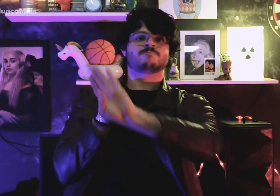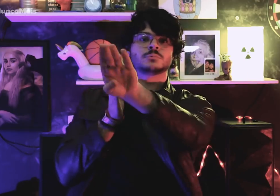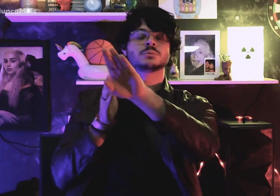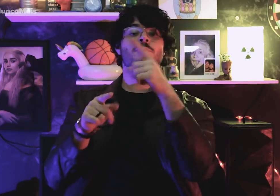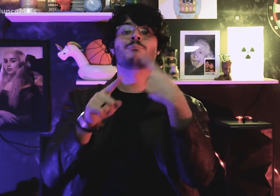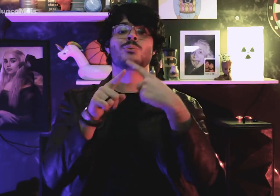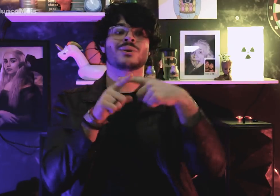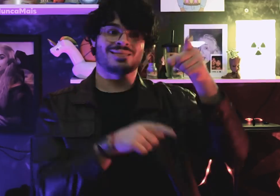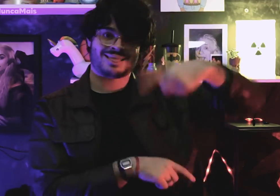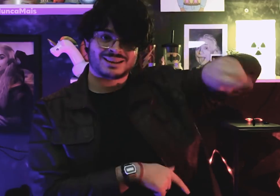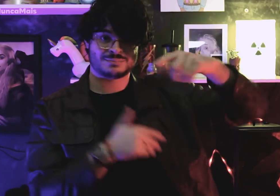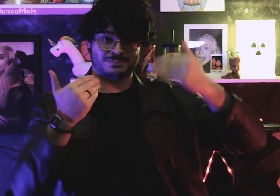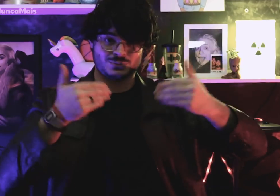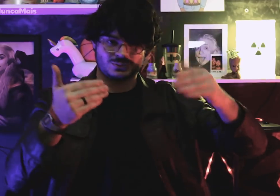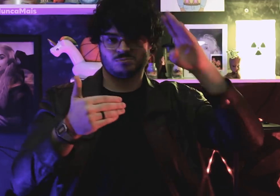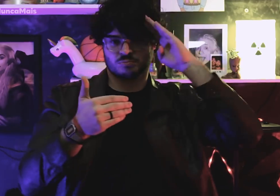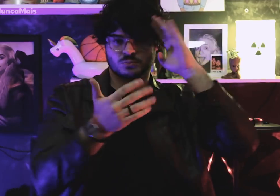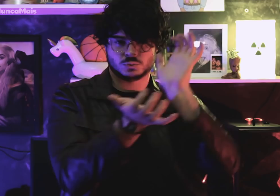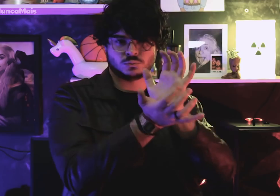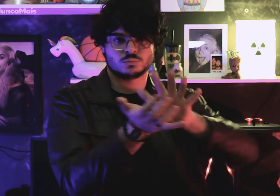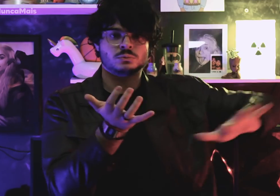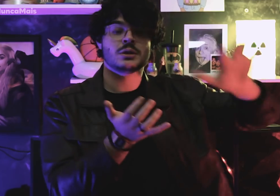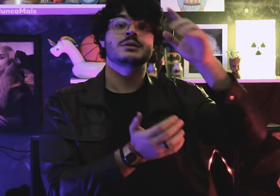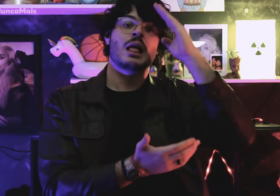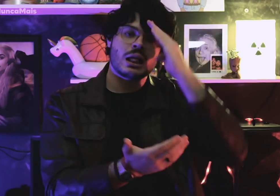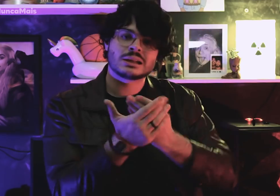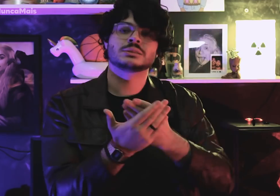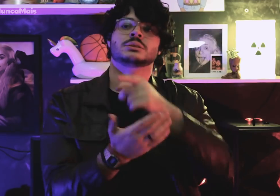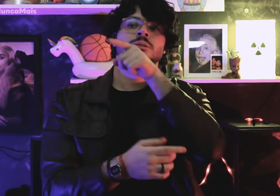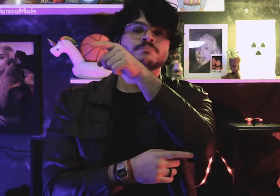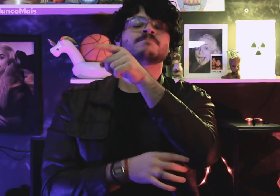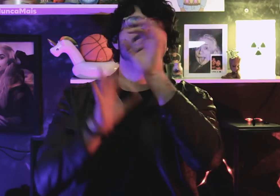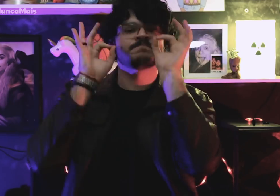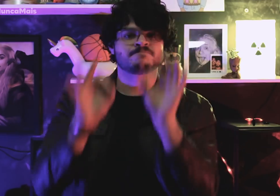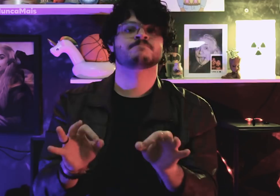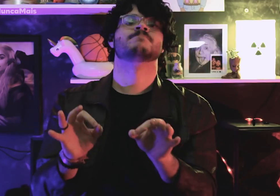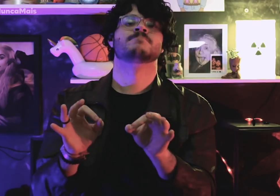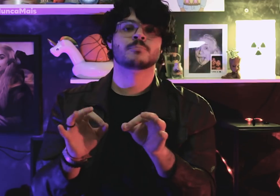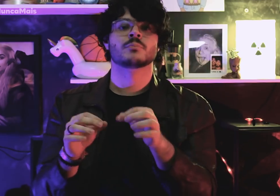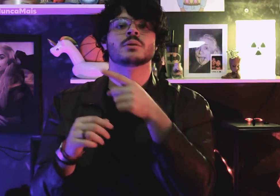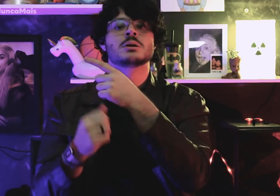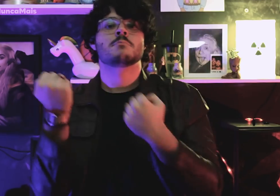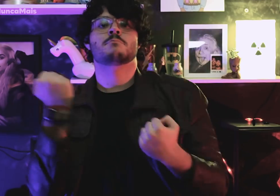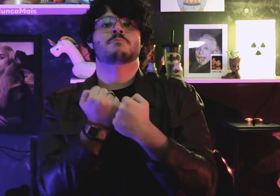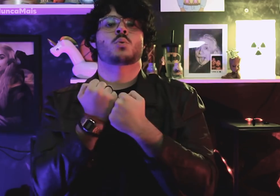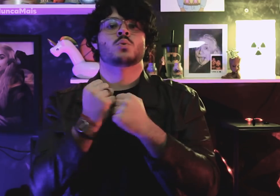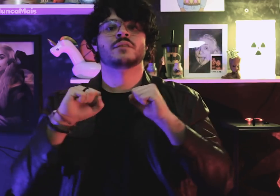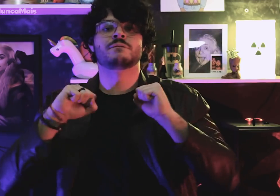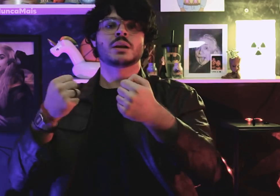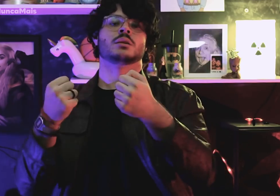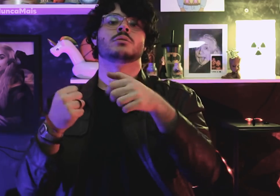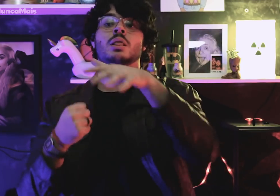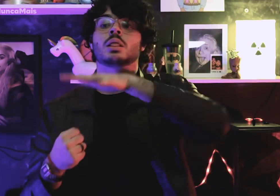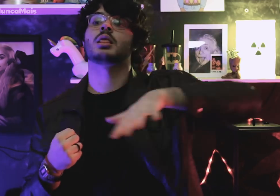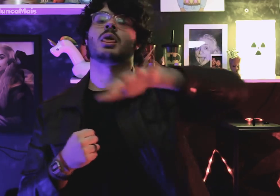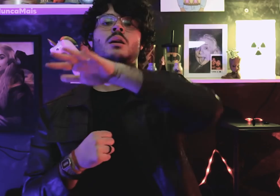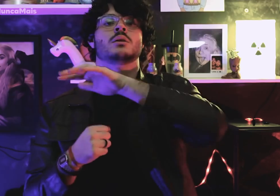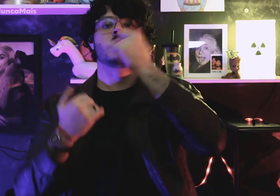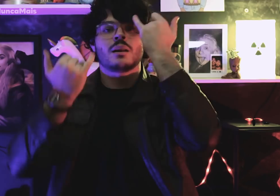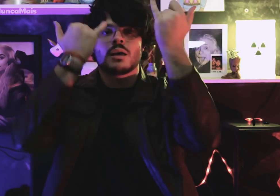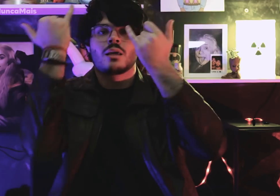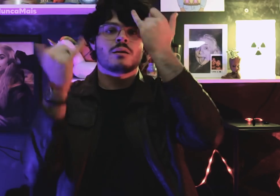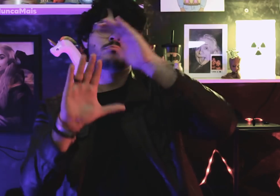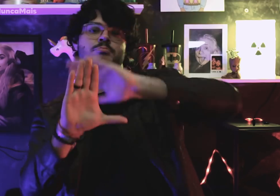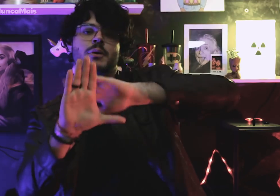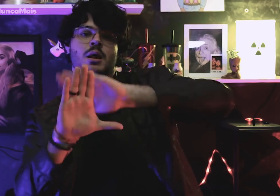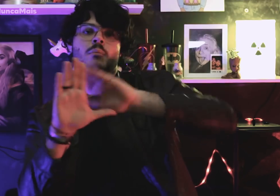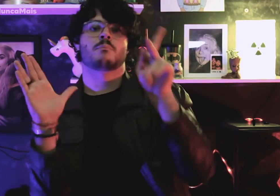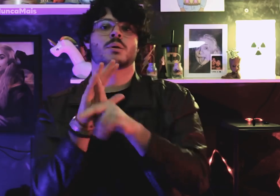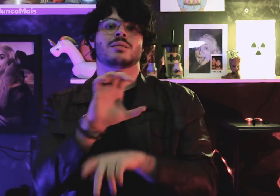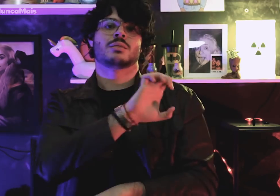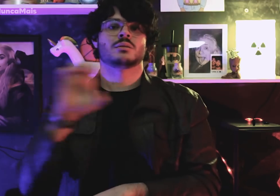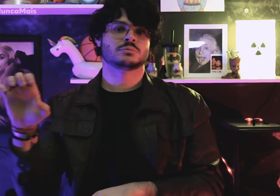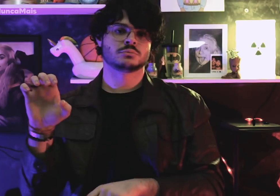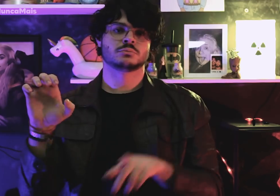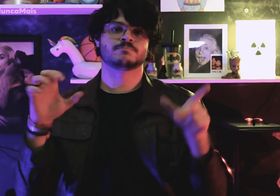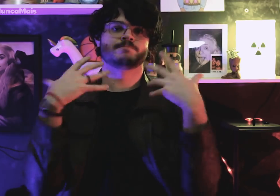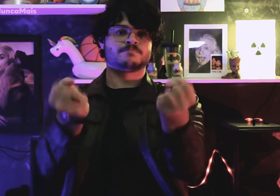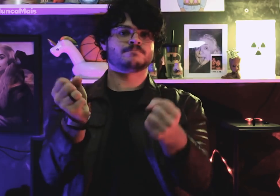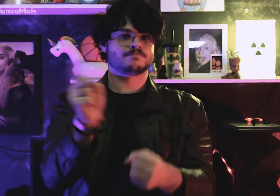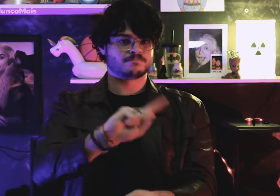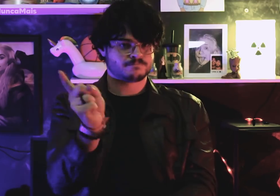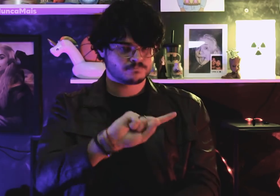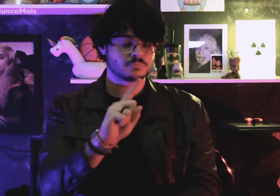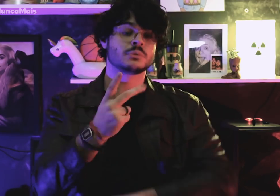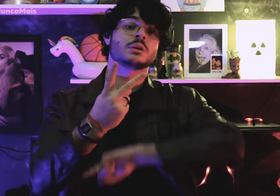because they believed that Jango defended leftist ideas